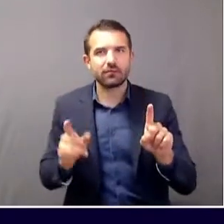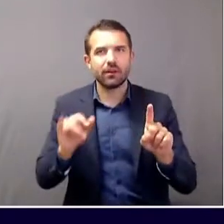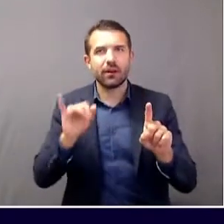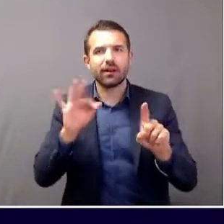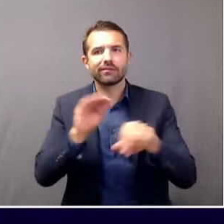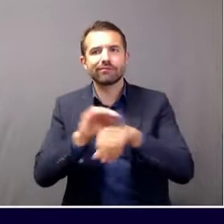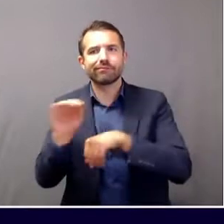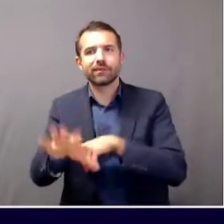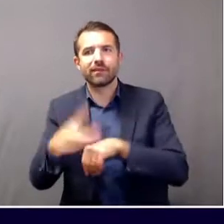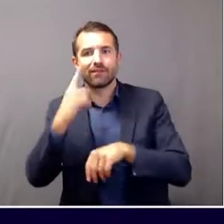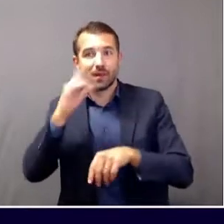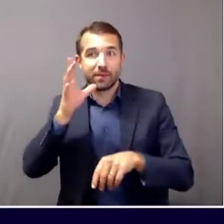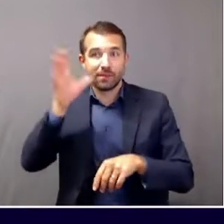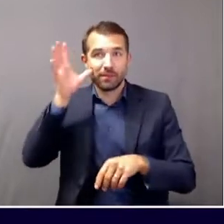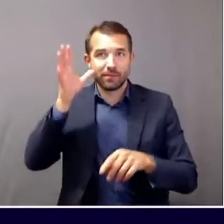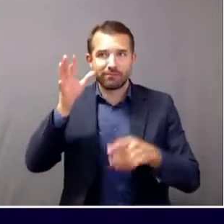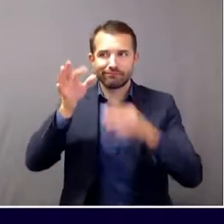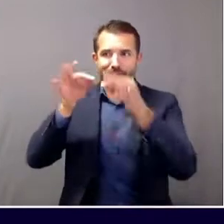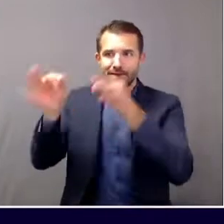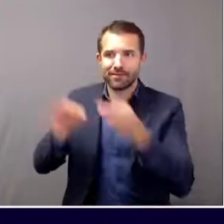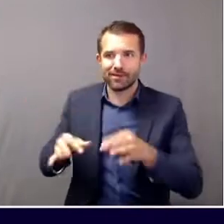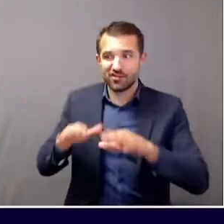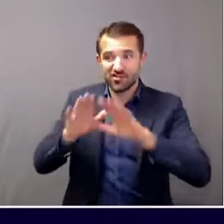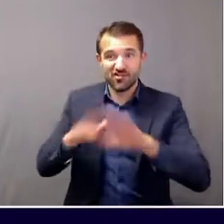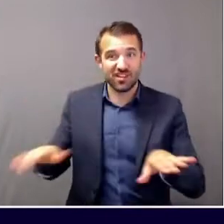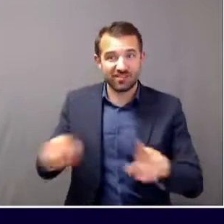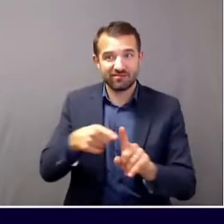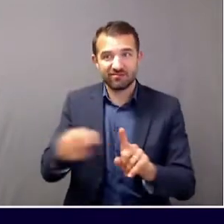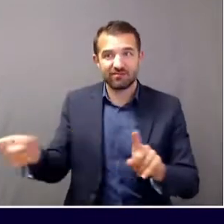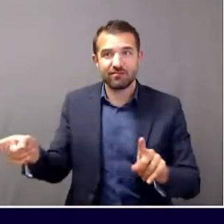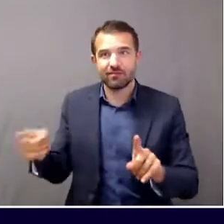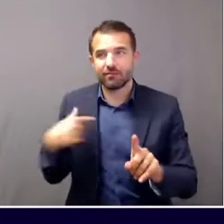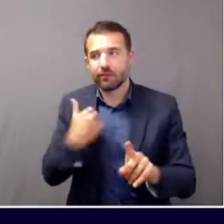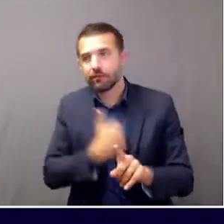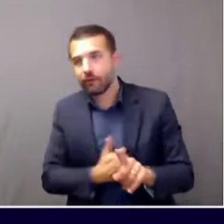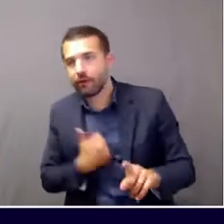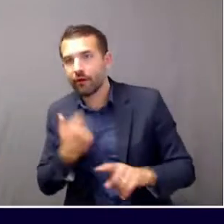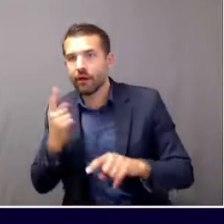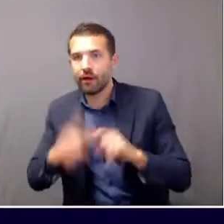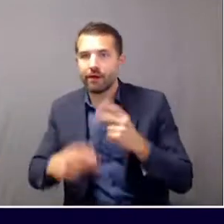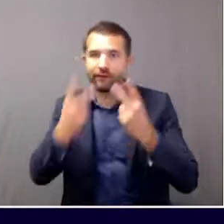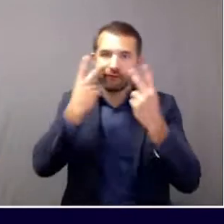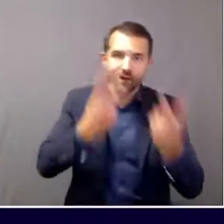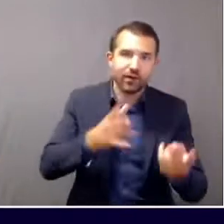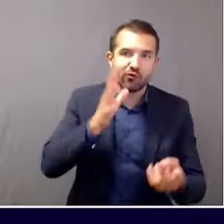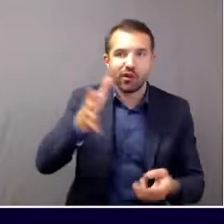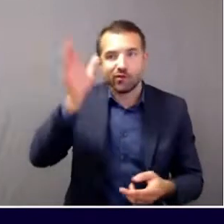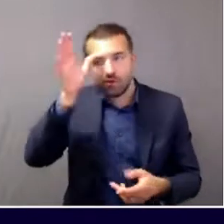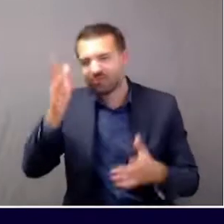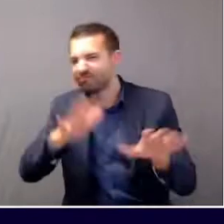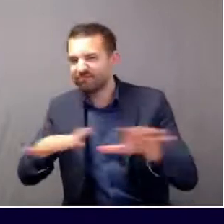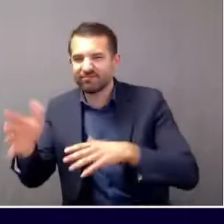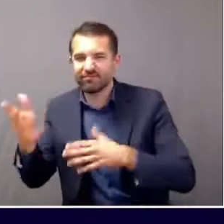you say your own kids